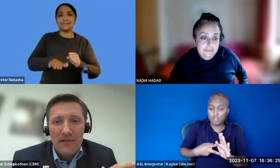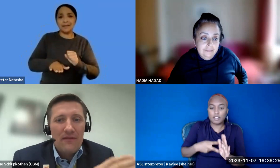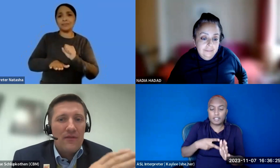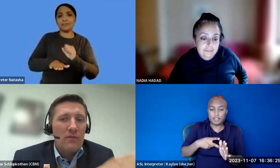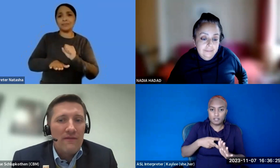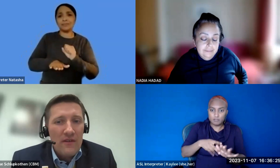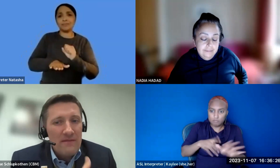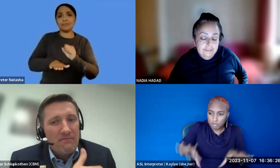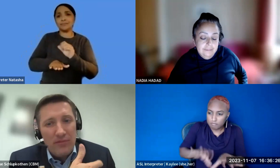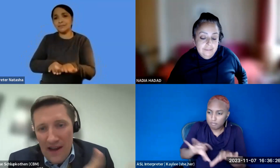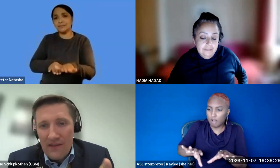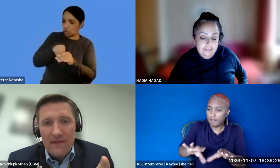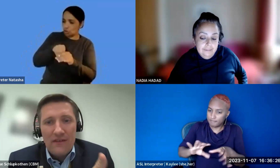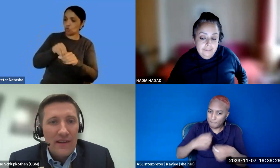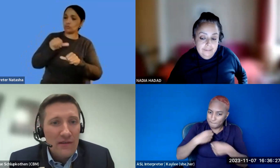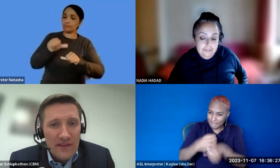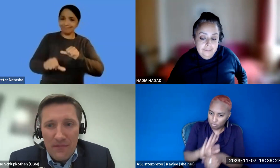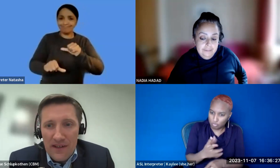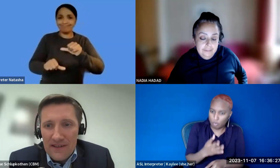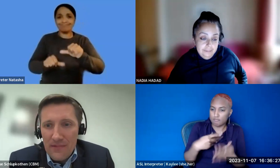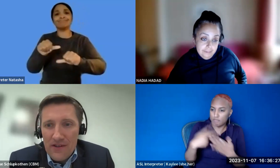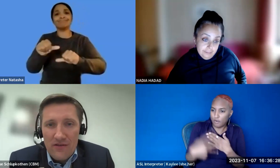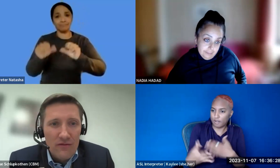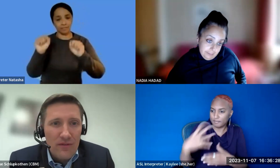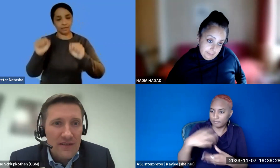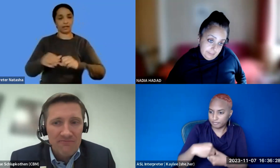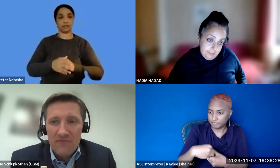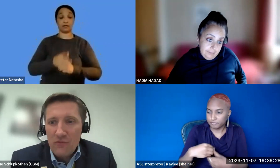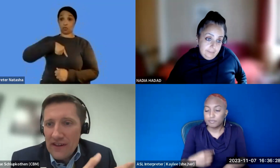Though we are proud of our inclusive participation toolbox,